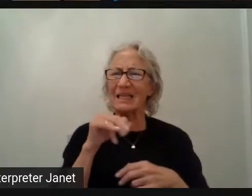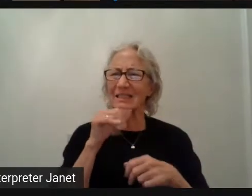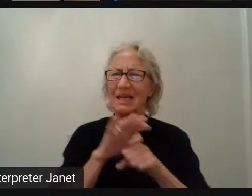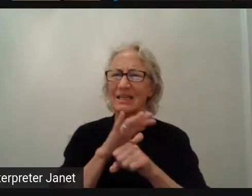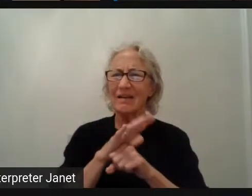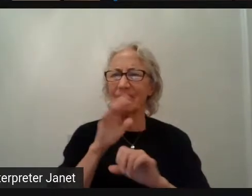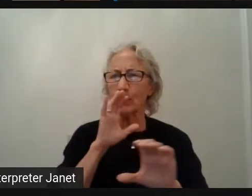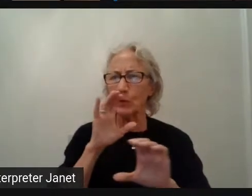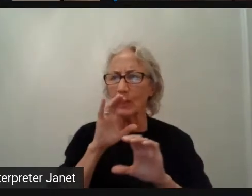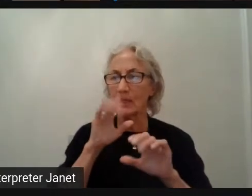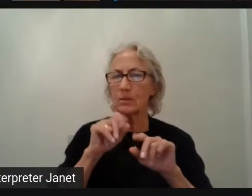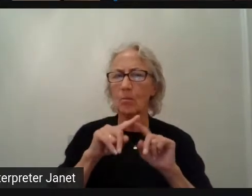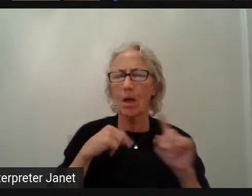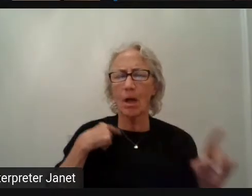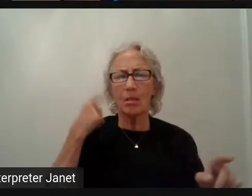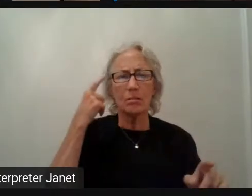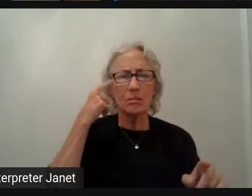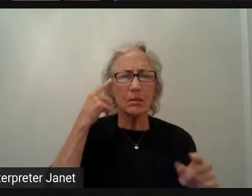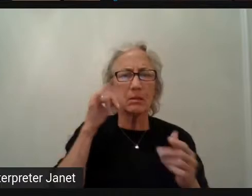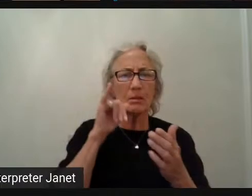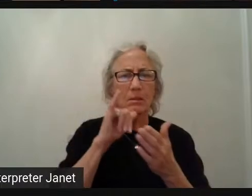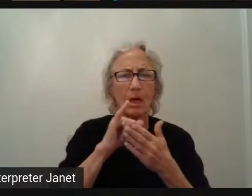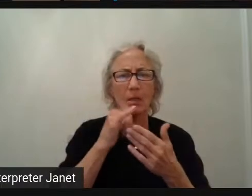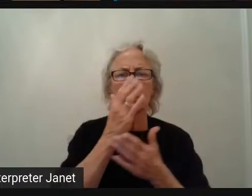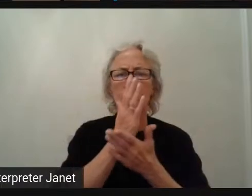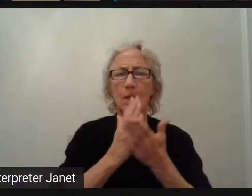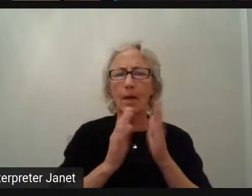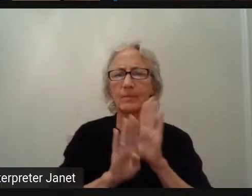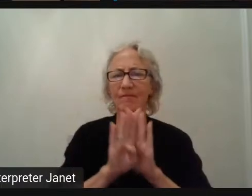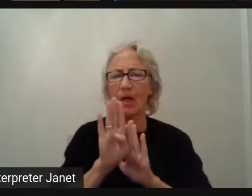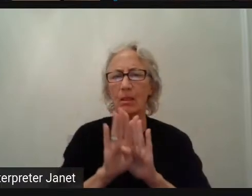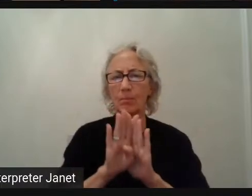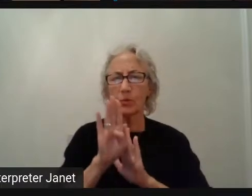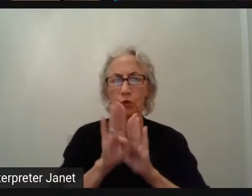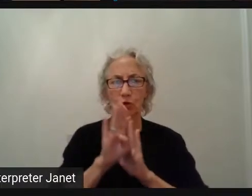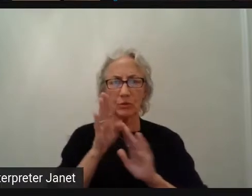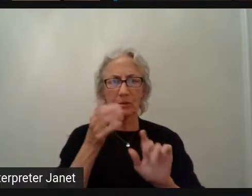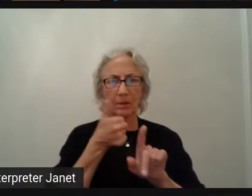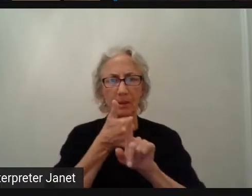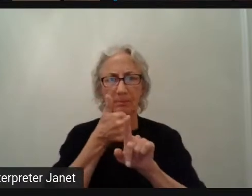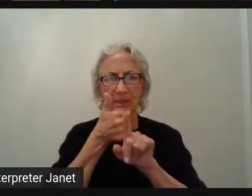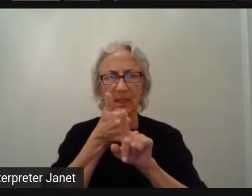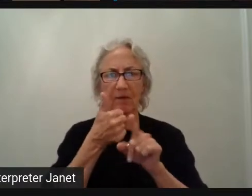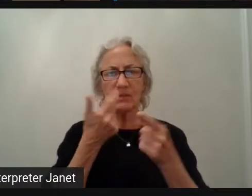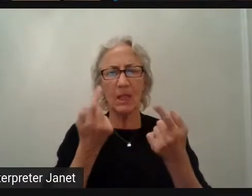the problem with education. The lack of education. Because I